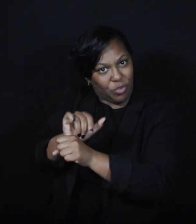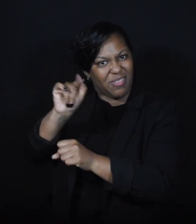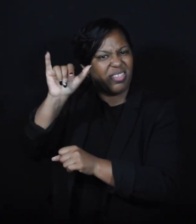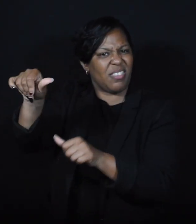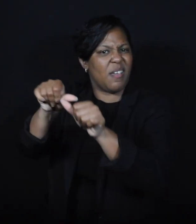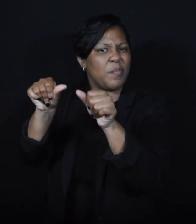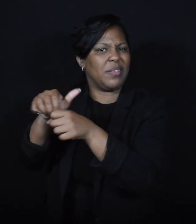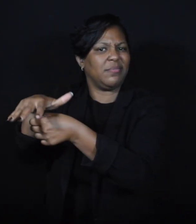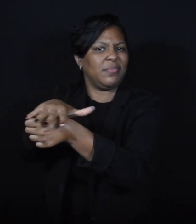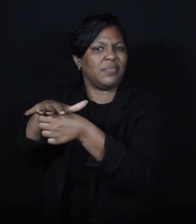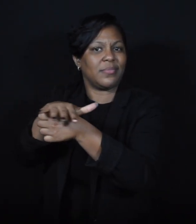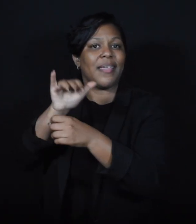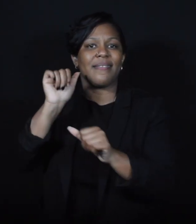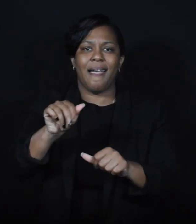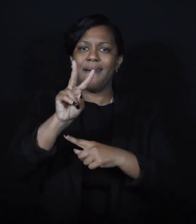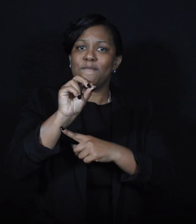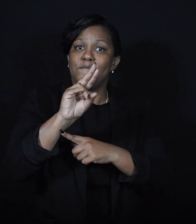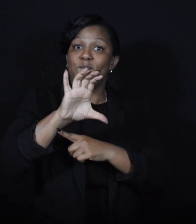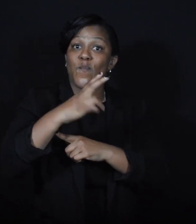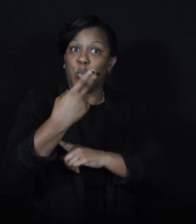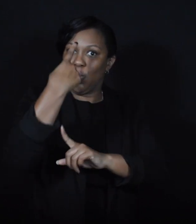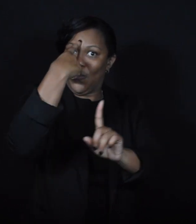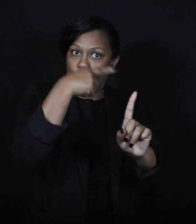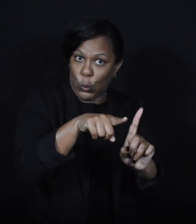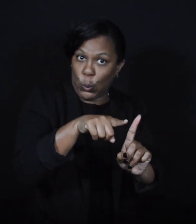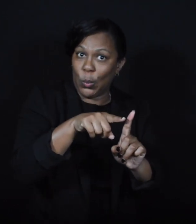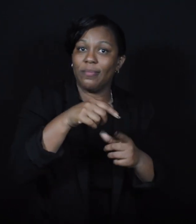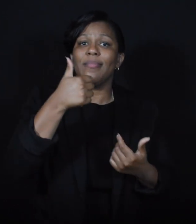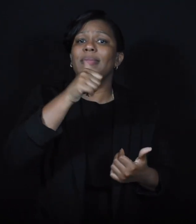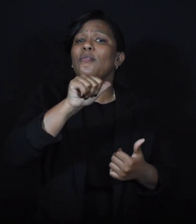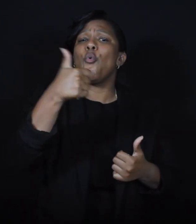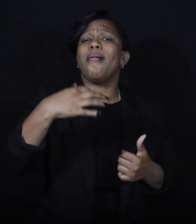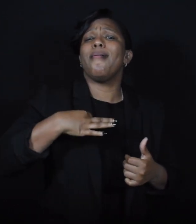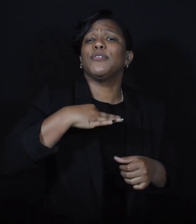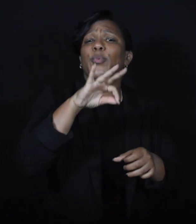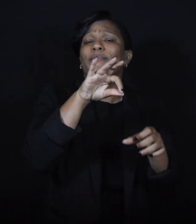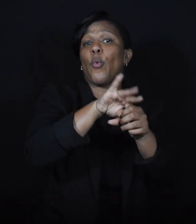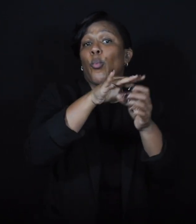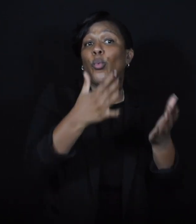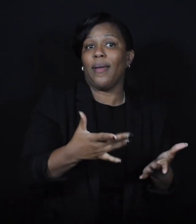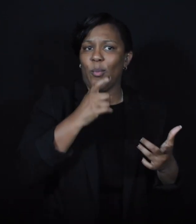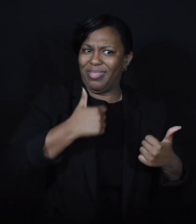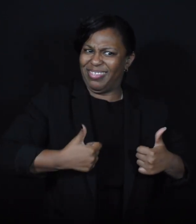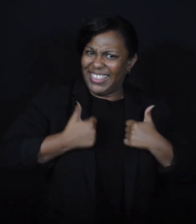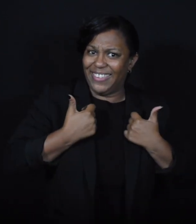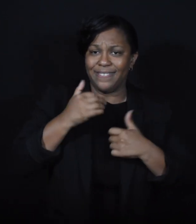and can vouch for you and any eligible voters living in the facility.